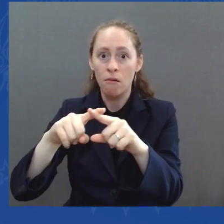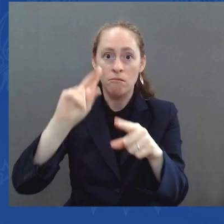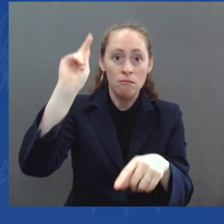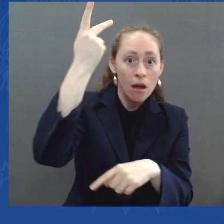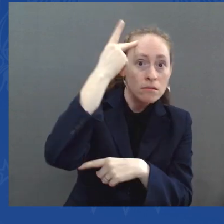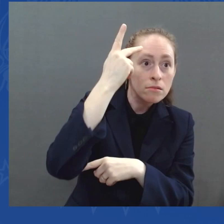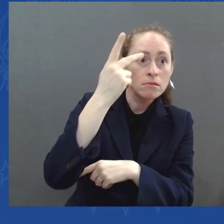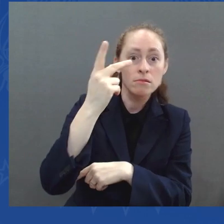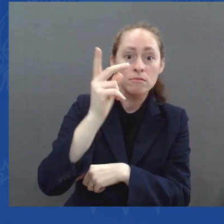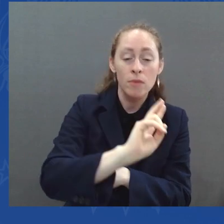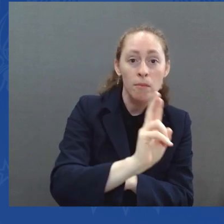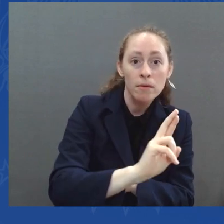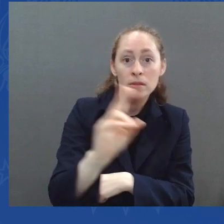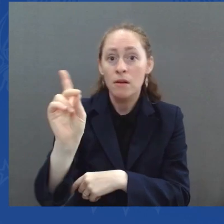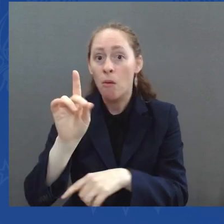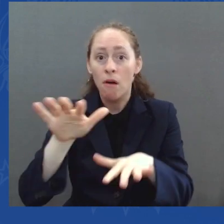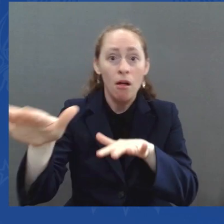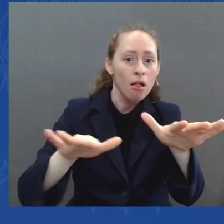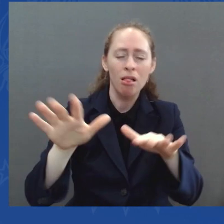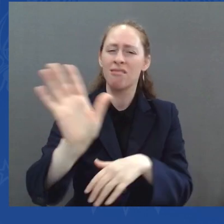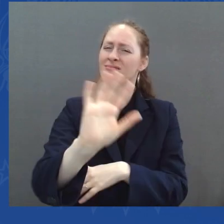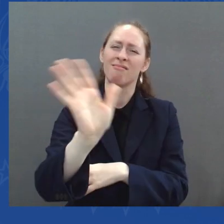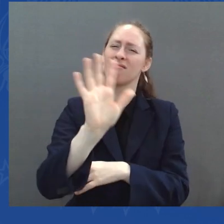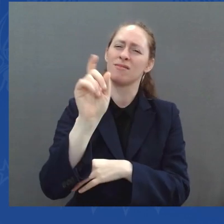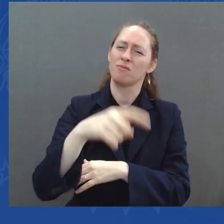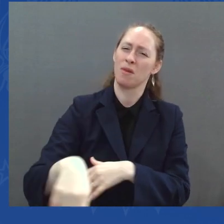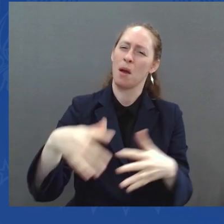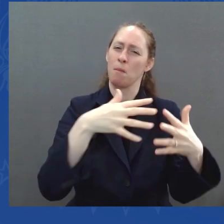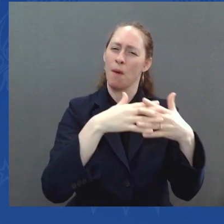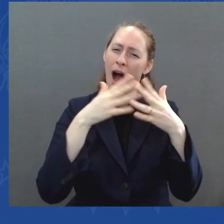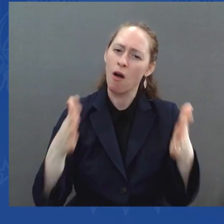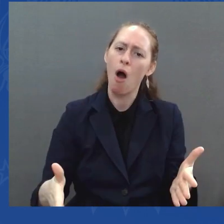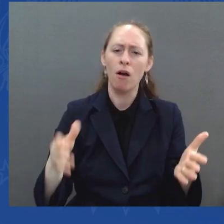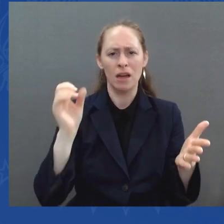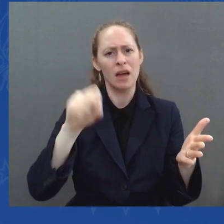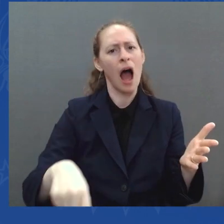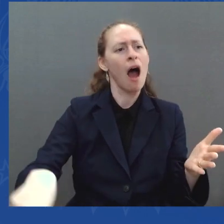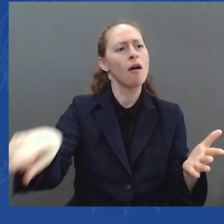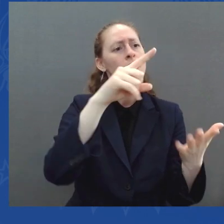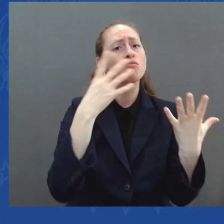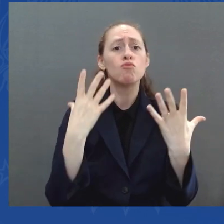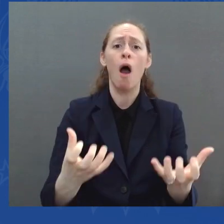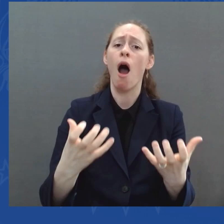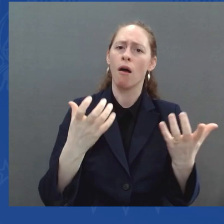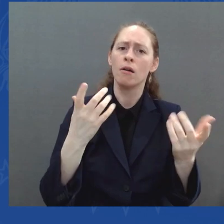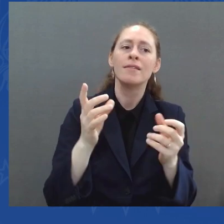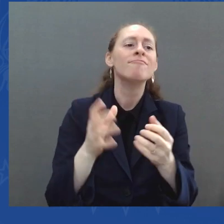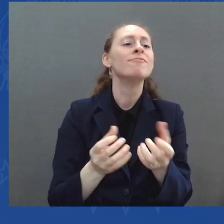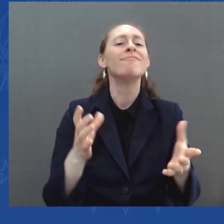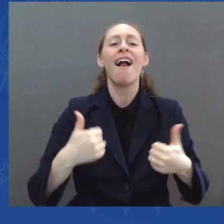not as a privilege, but as a right. And that is why our administration will continue to use